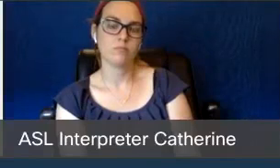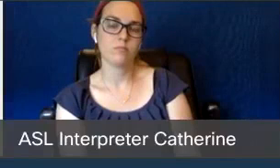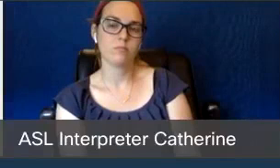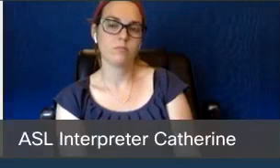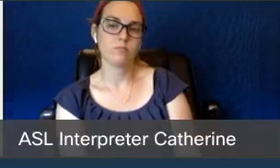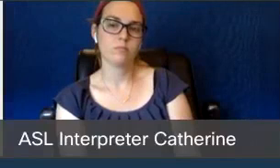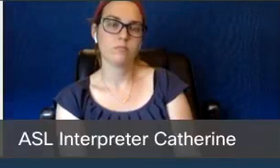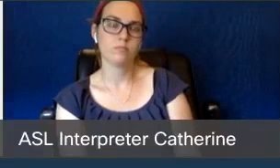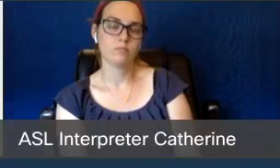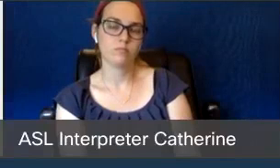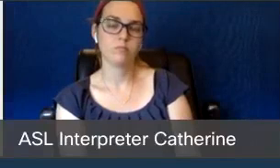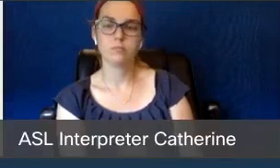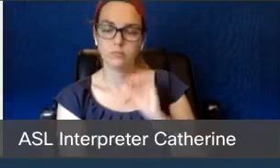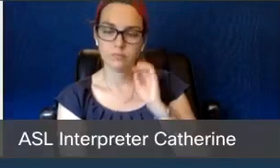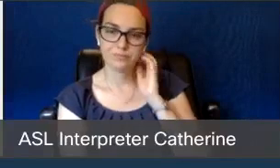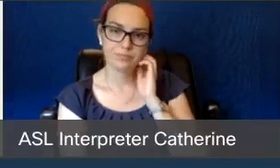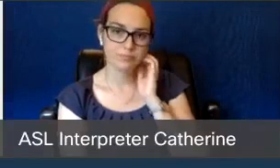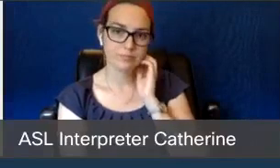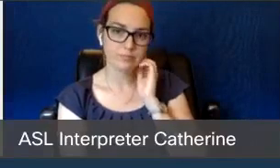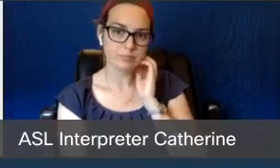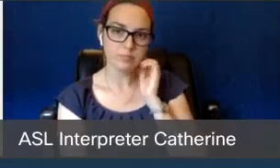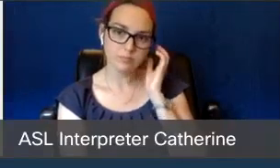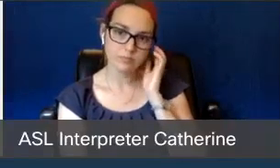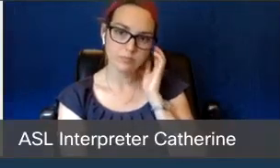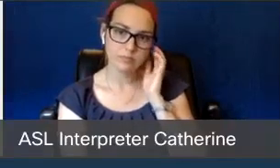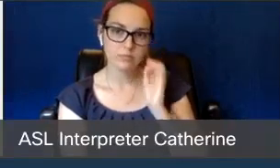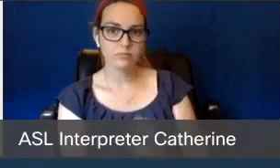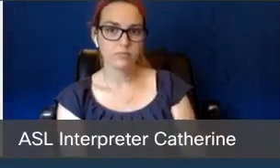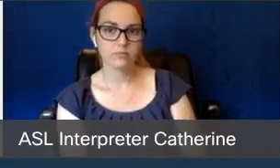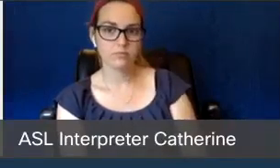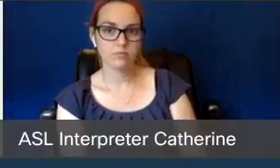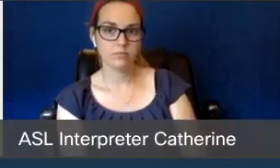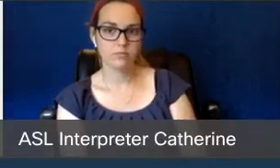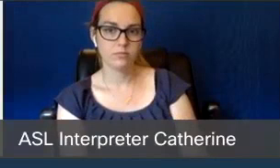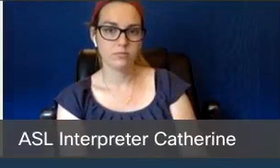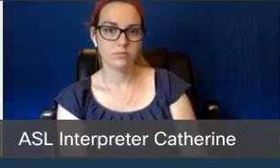to other participants in the program, that is untenable. If they gauged in behavior that was a threat